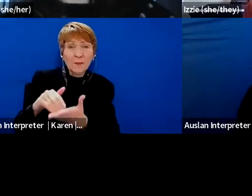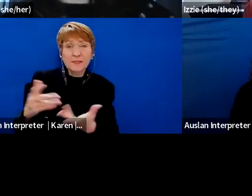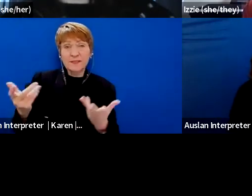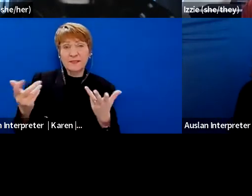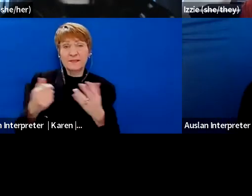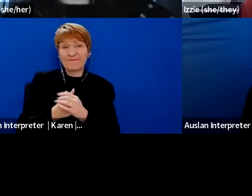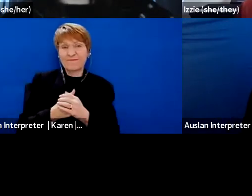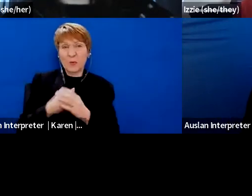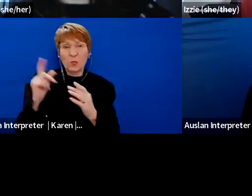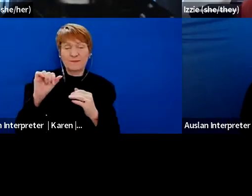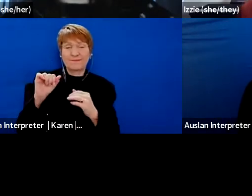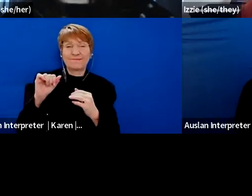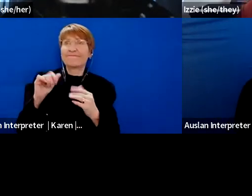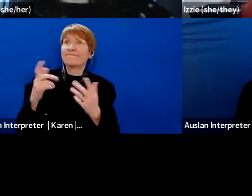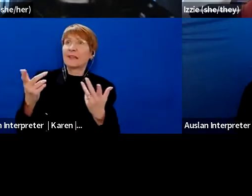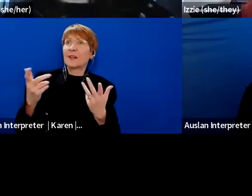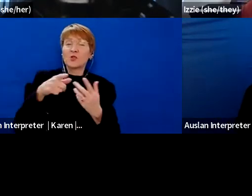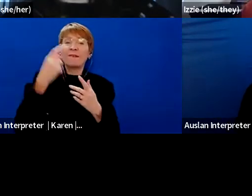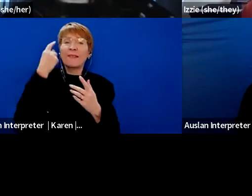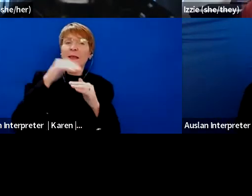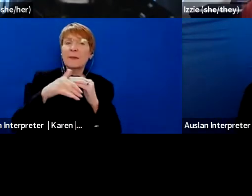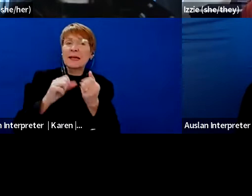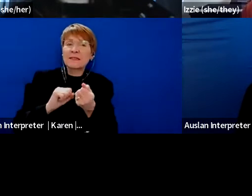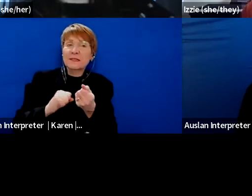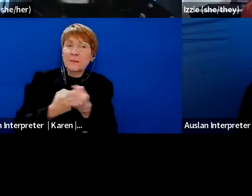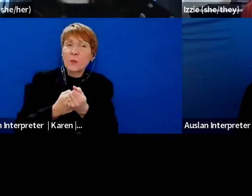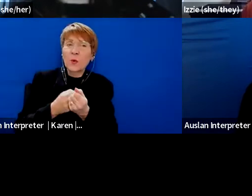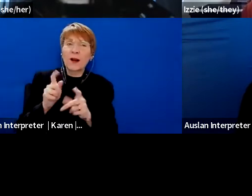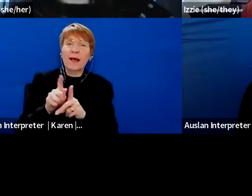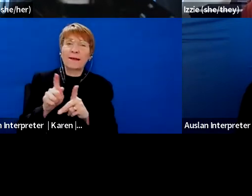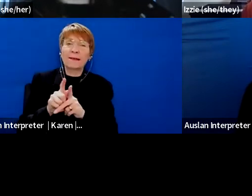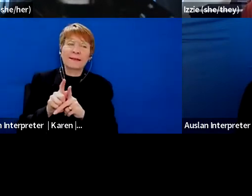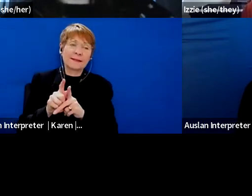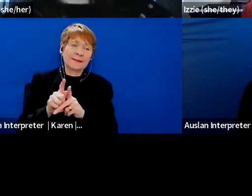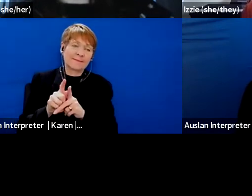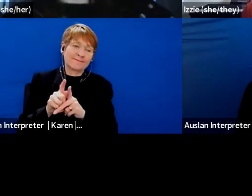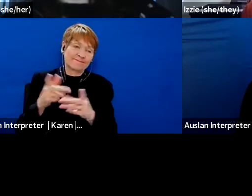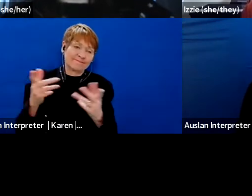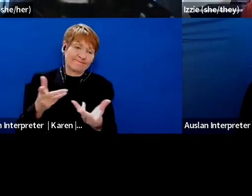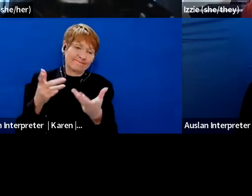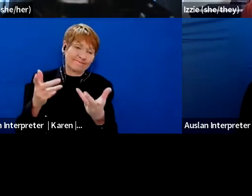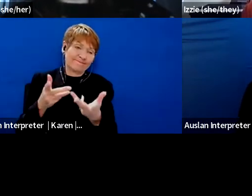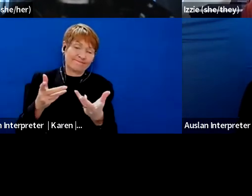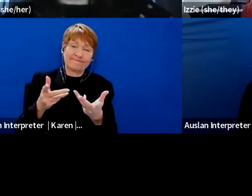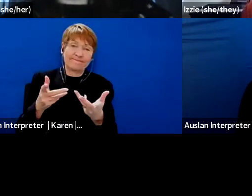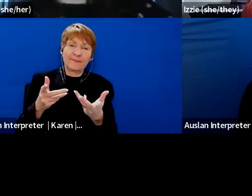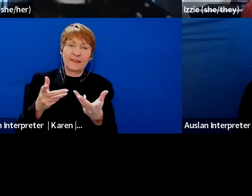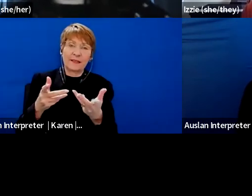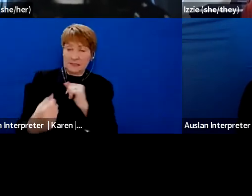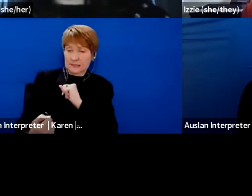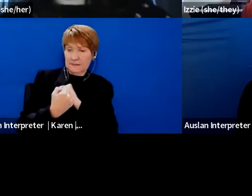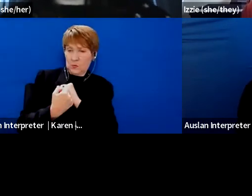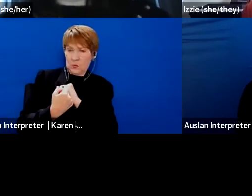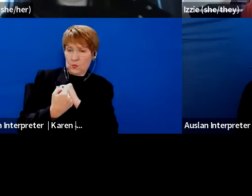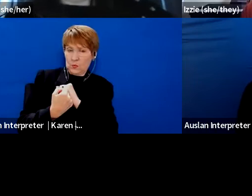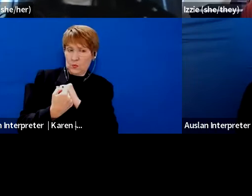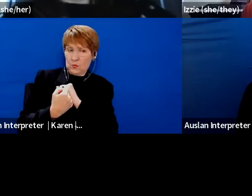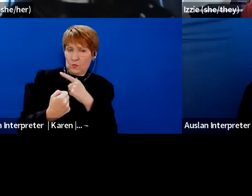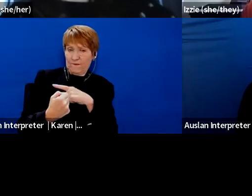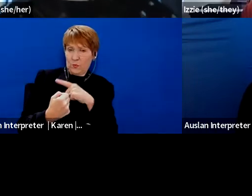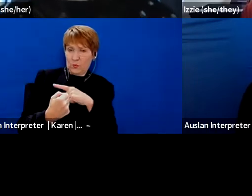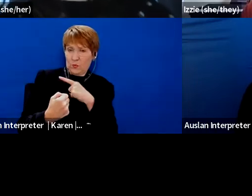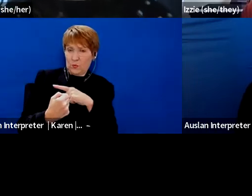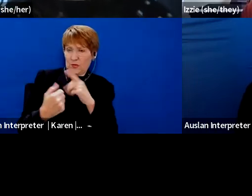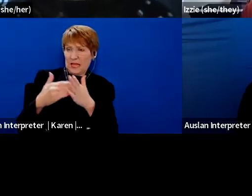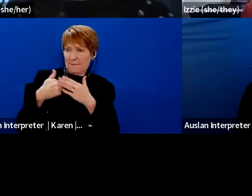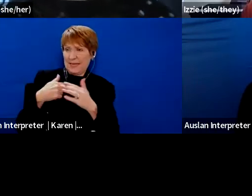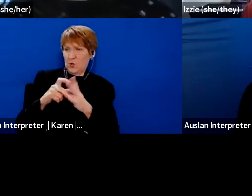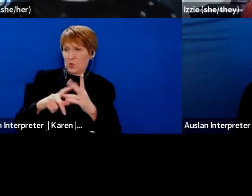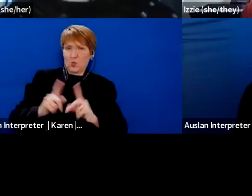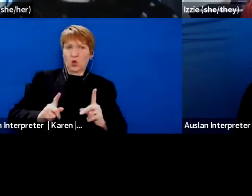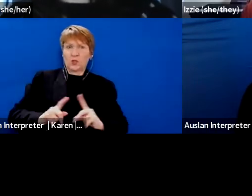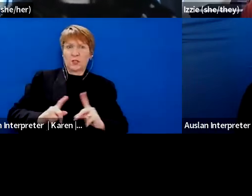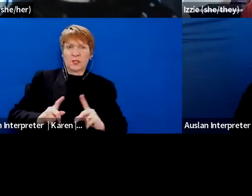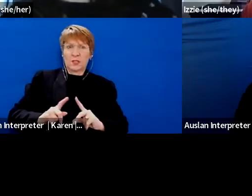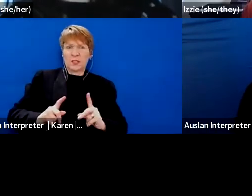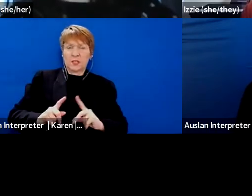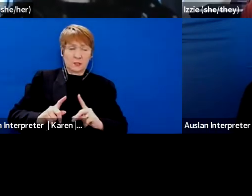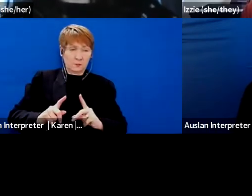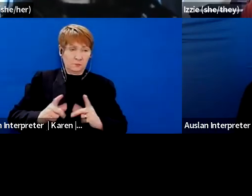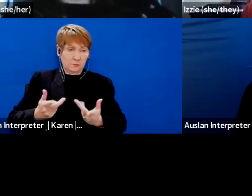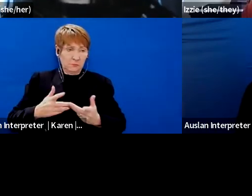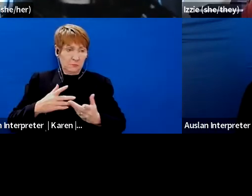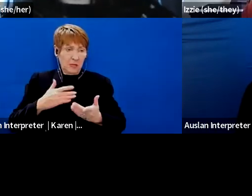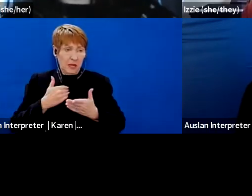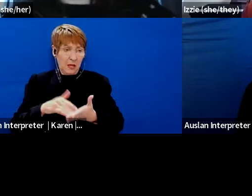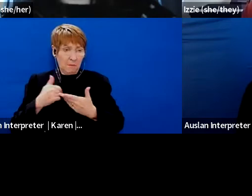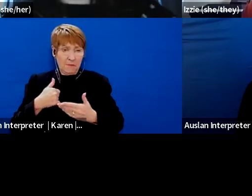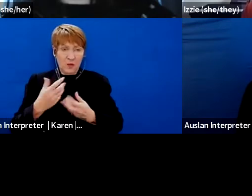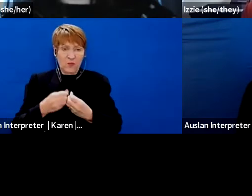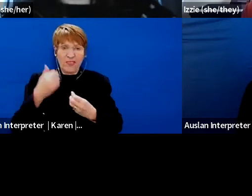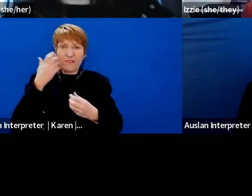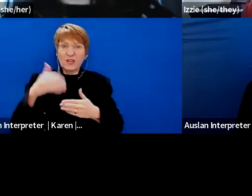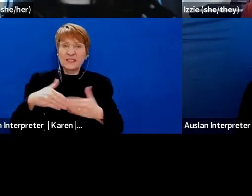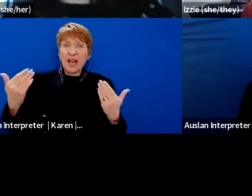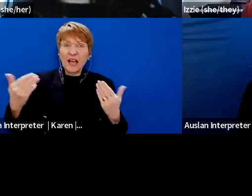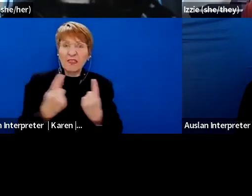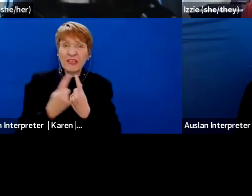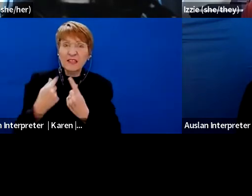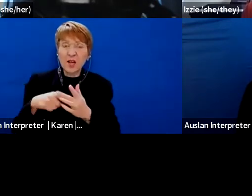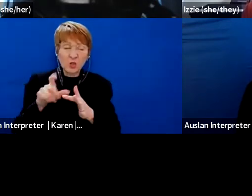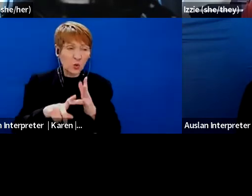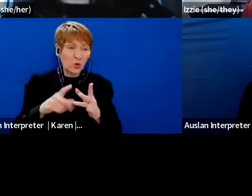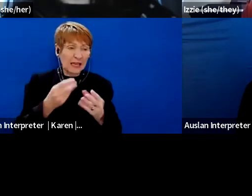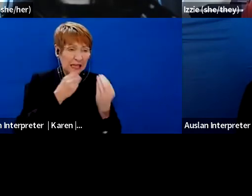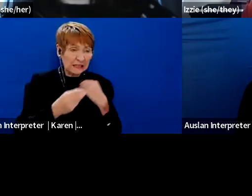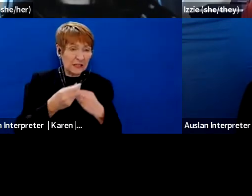You know what was the experience so when we're thinking about supports were talking about, well, what's the purpose of this support, what will it help drive as far as day to day activities the basics of life.